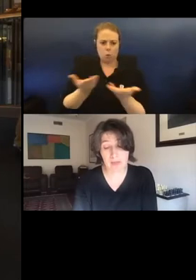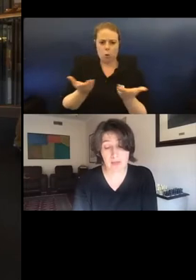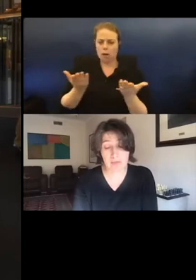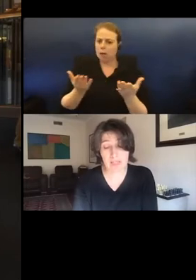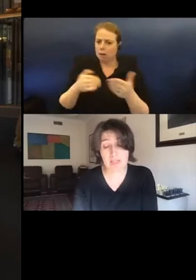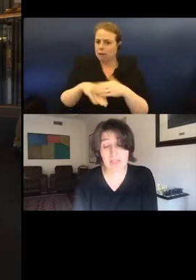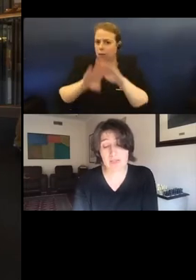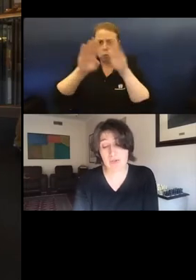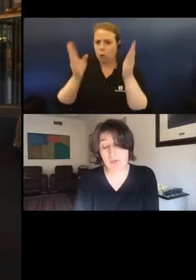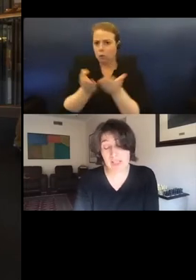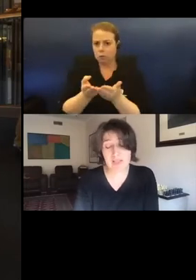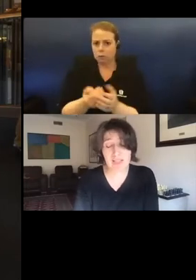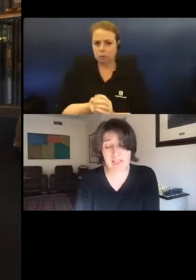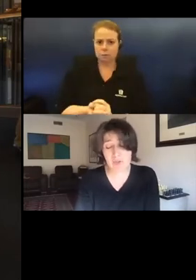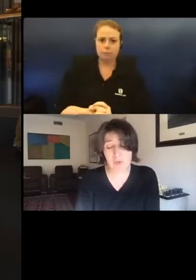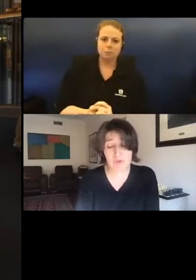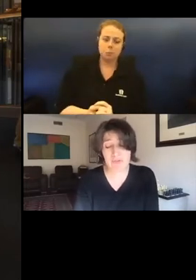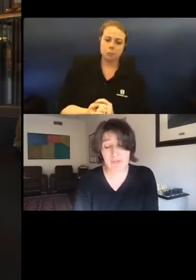recognizes that recognizing those gravestones